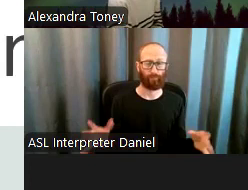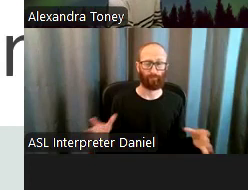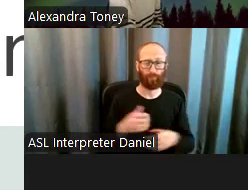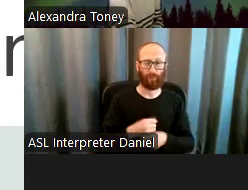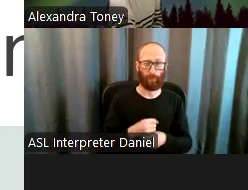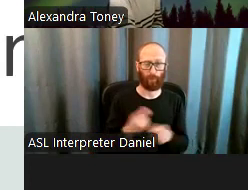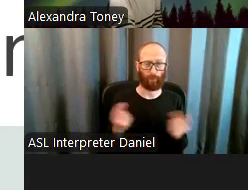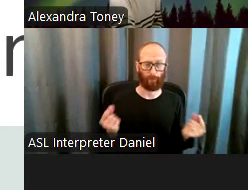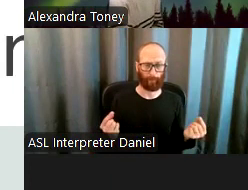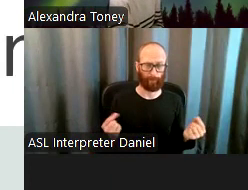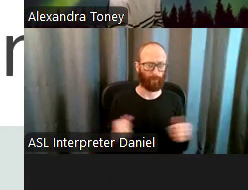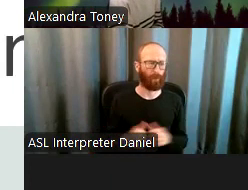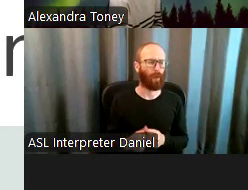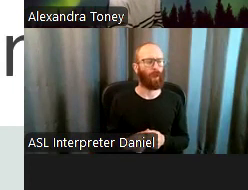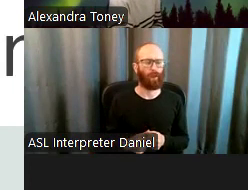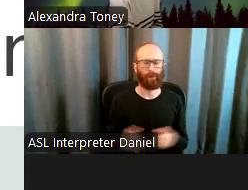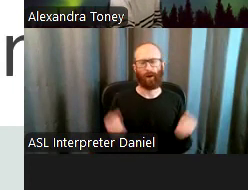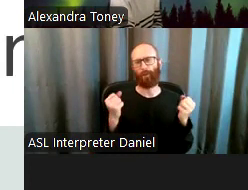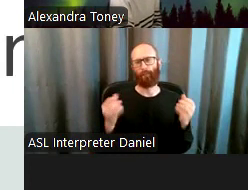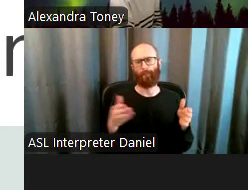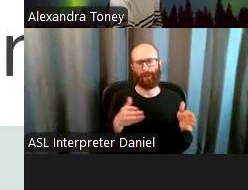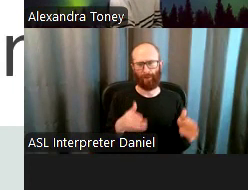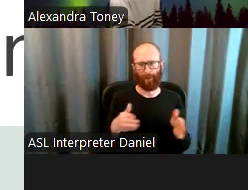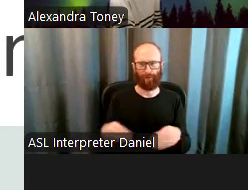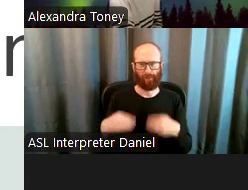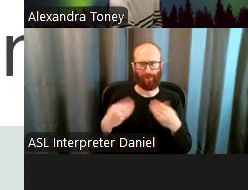there are lots of ways that we can provide flexible ways for students to